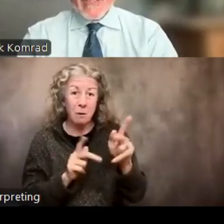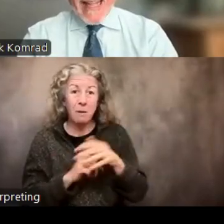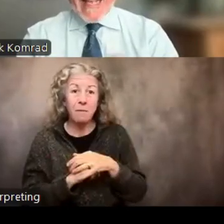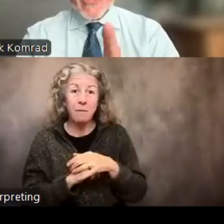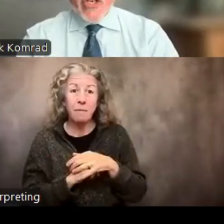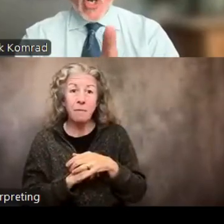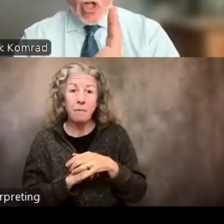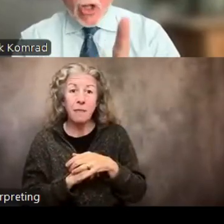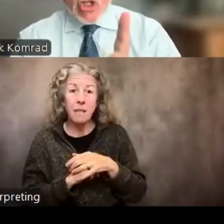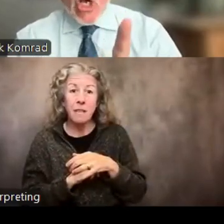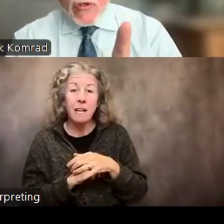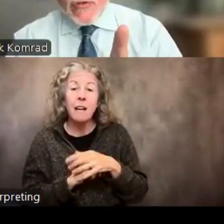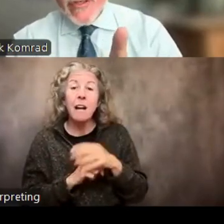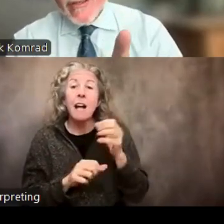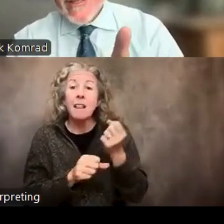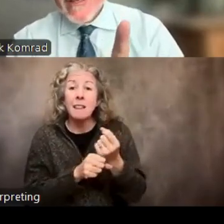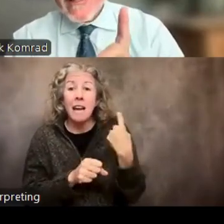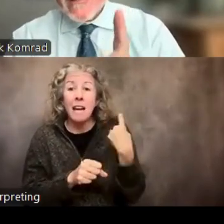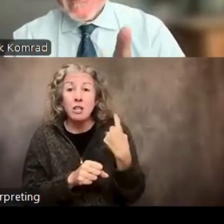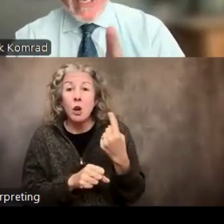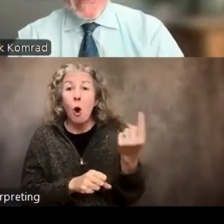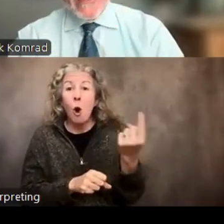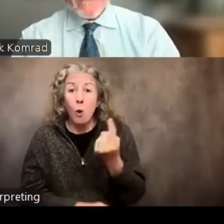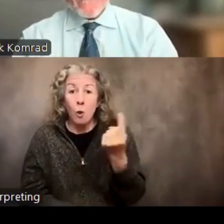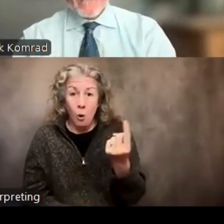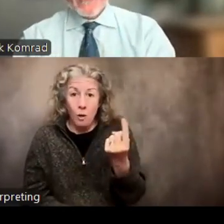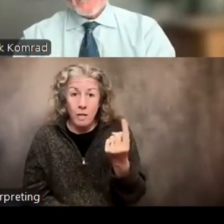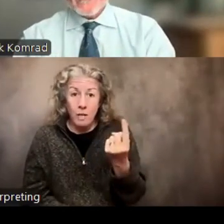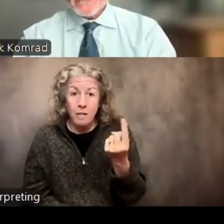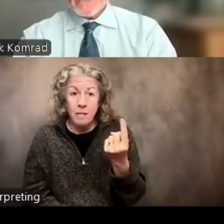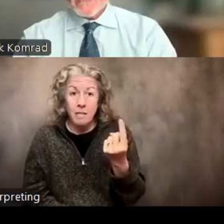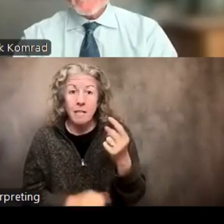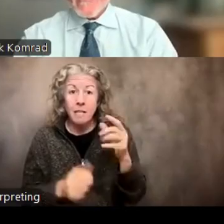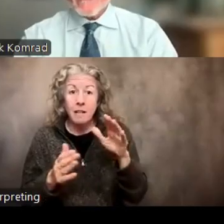last year alone died from euthanasia. And as a matter of